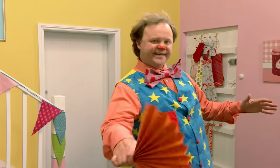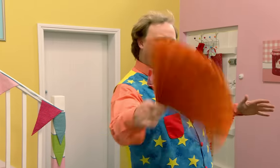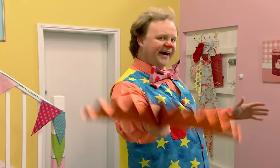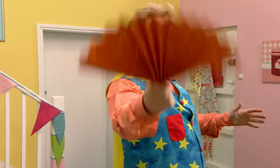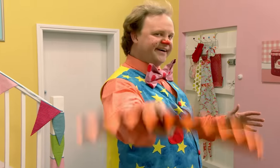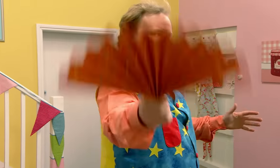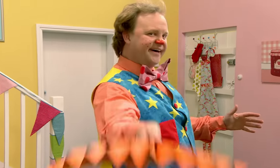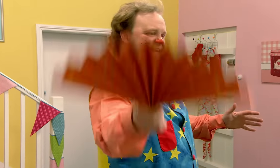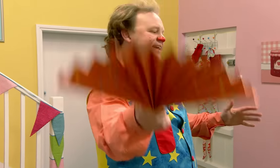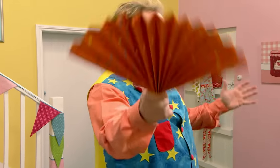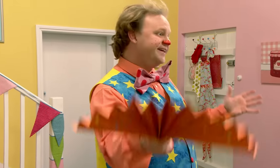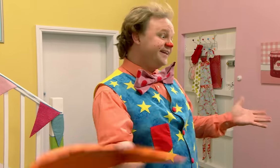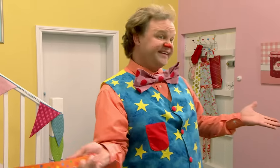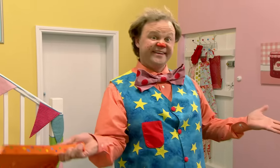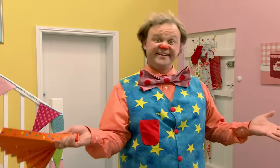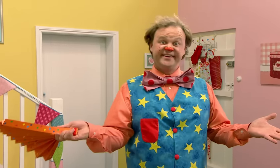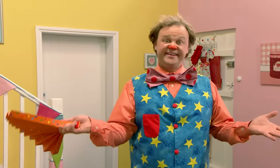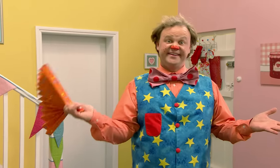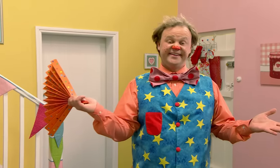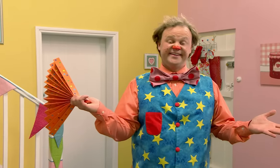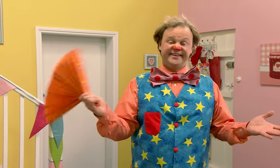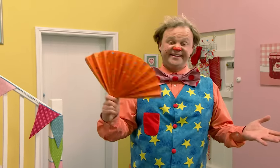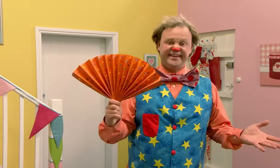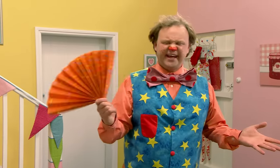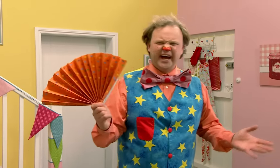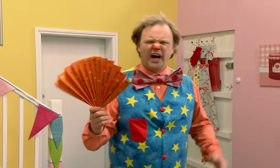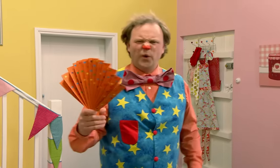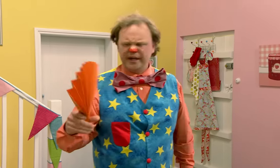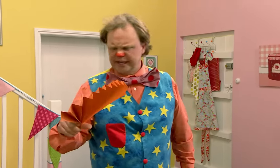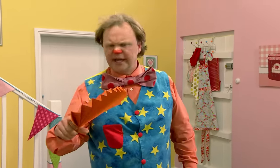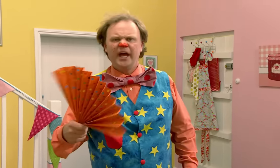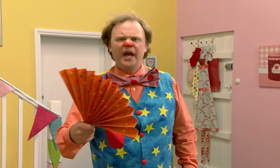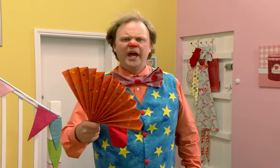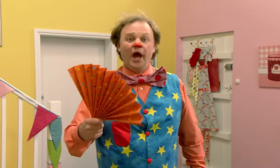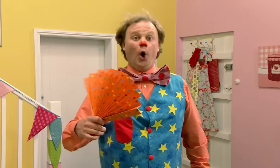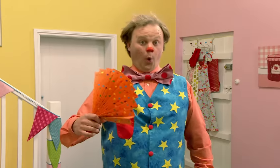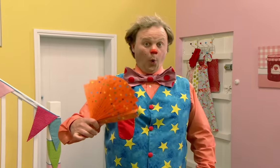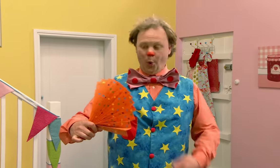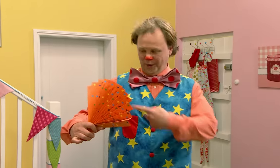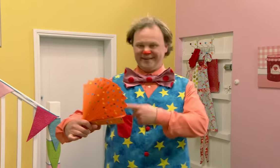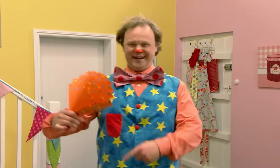hello oh no not like that wave it beside your face oh right